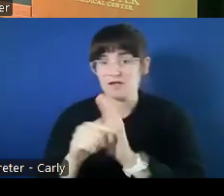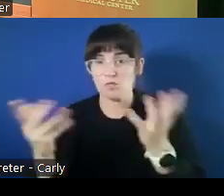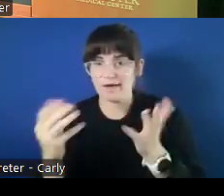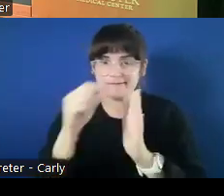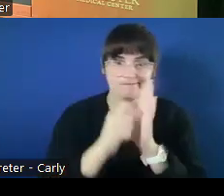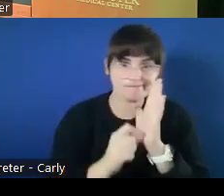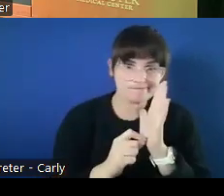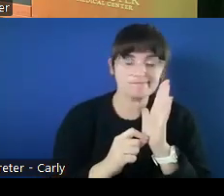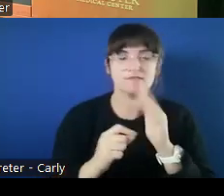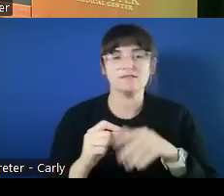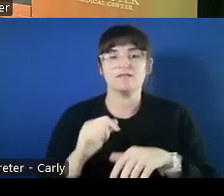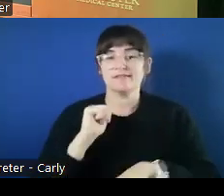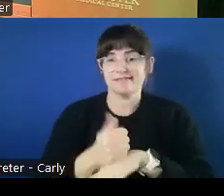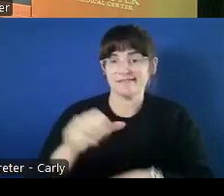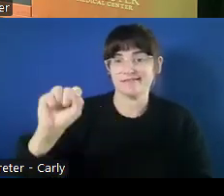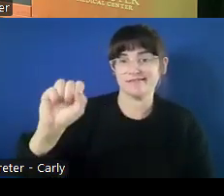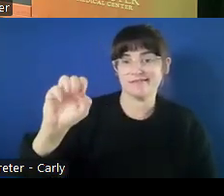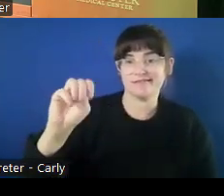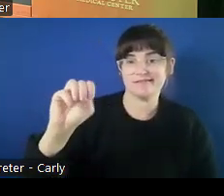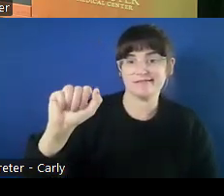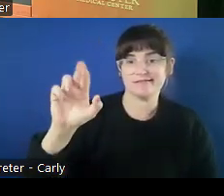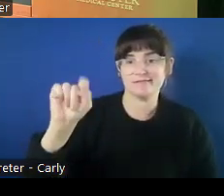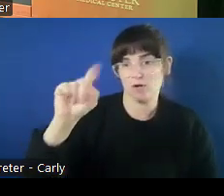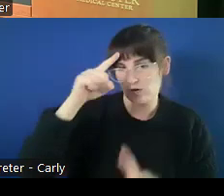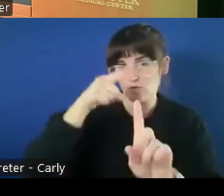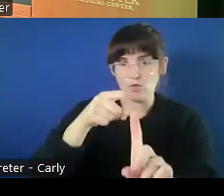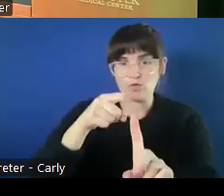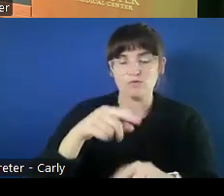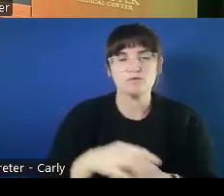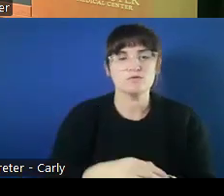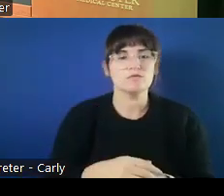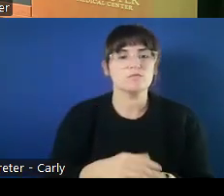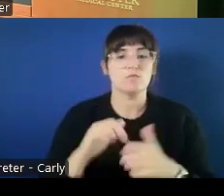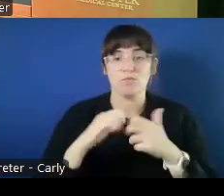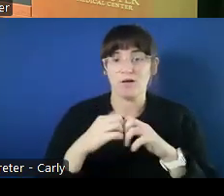help them to set smart goals uh we help them to kind of problem solve barriers and think about